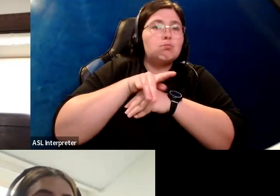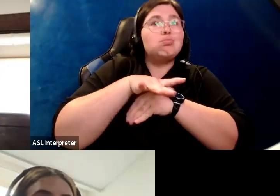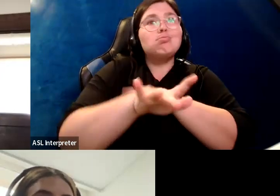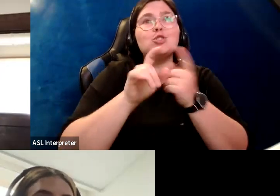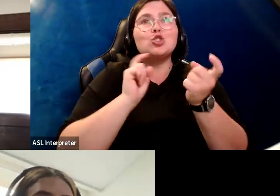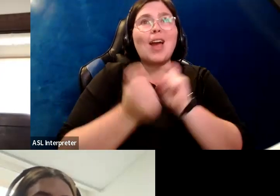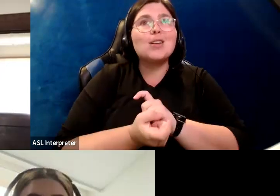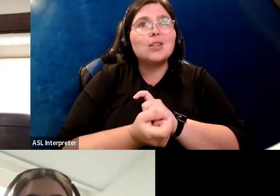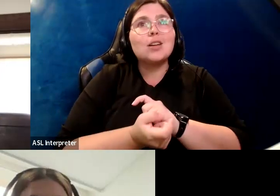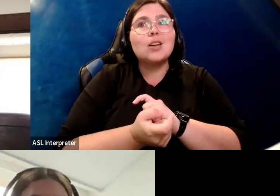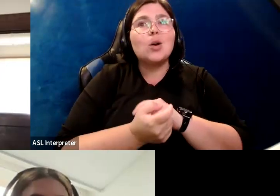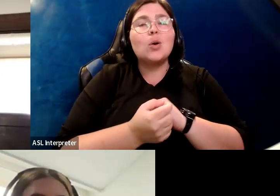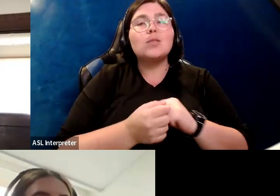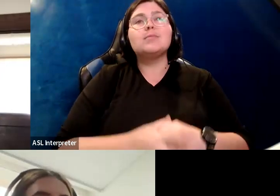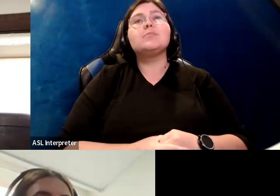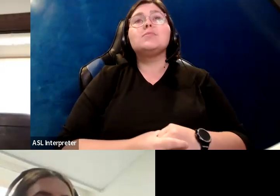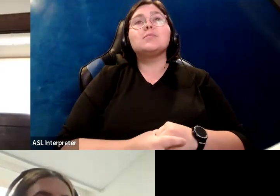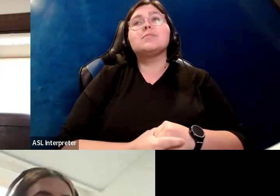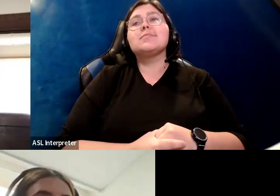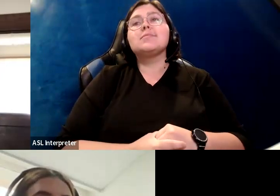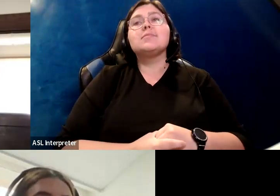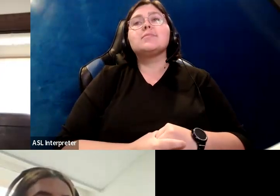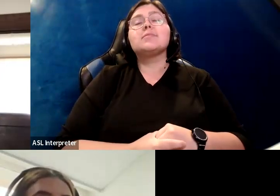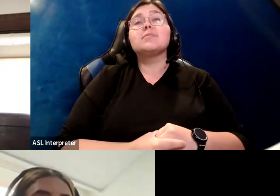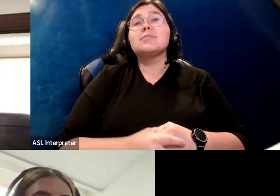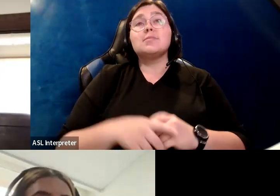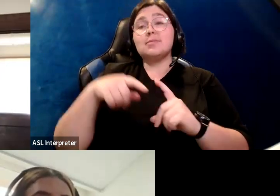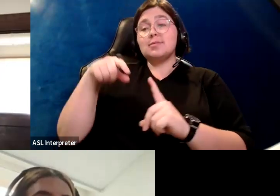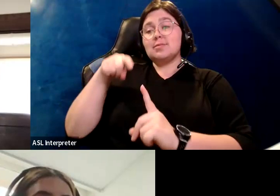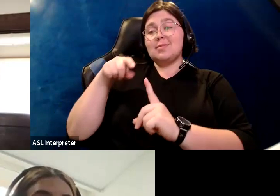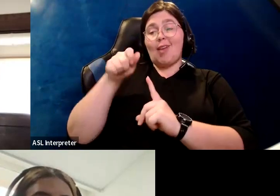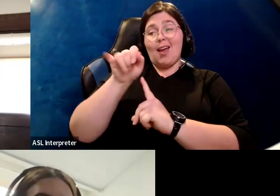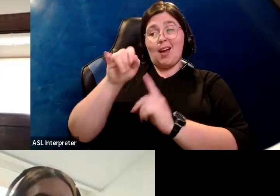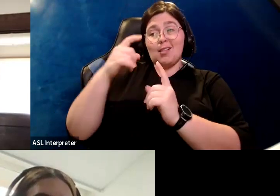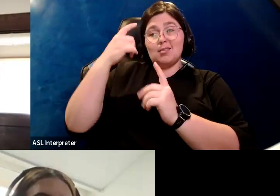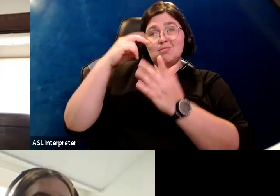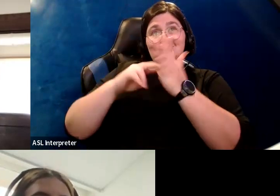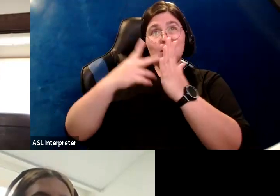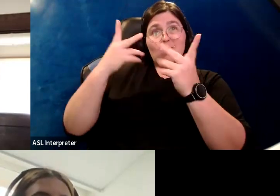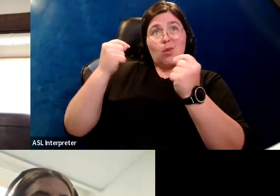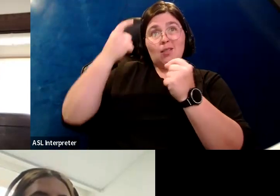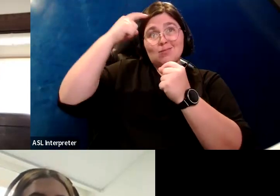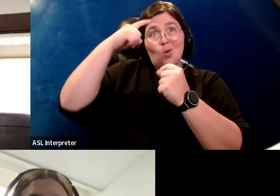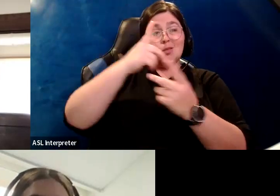For people with disability, AI represents hope, empowerment, and independence.